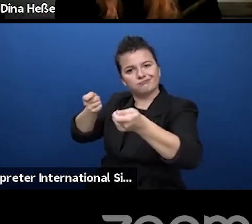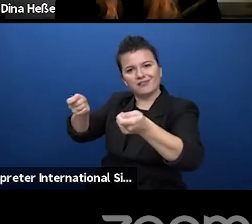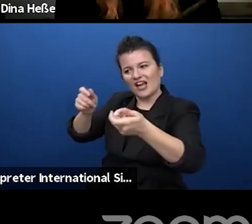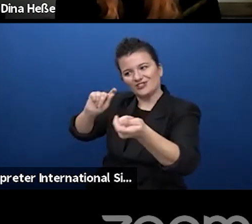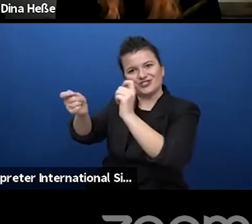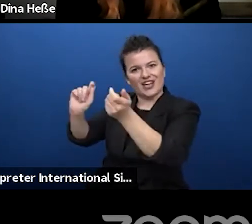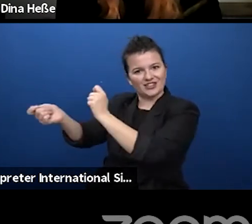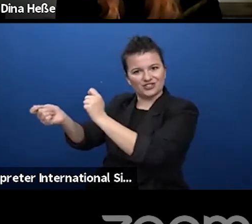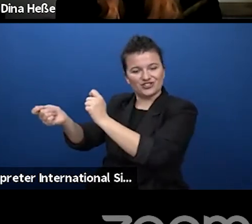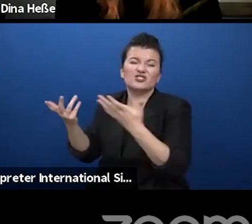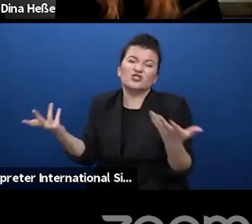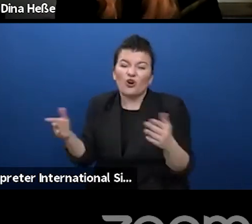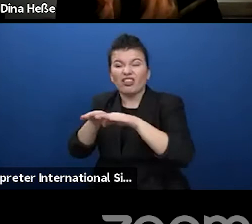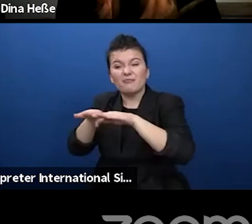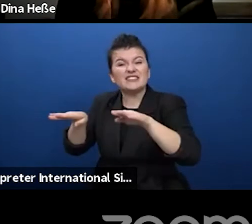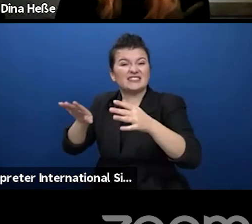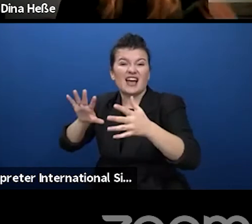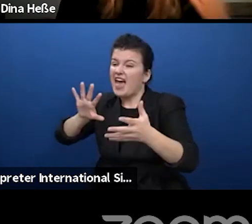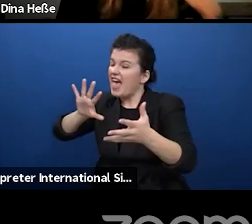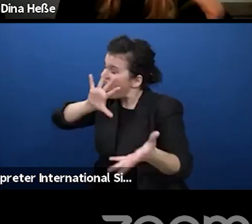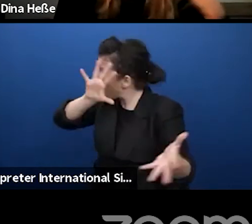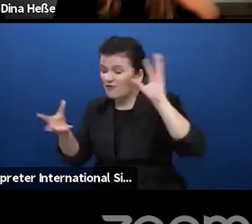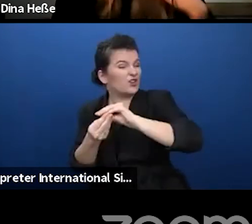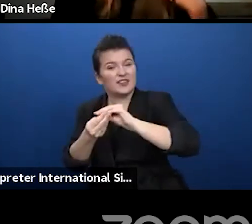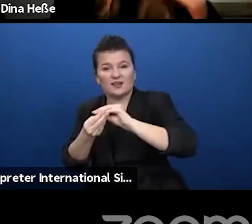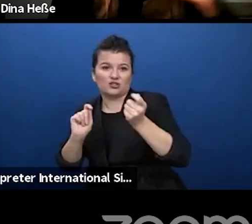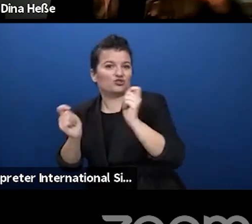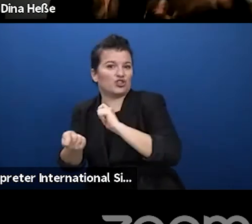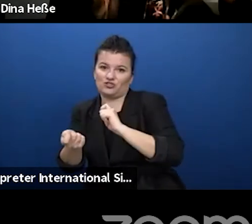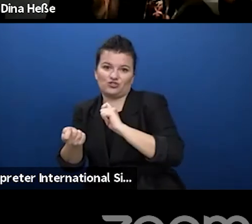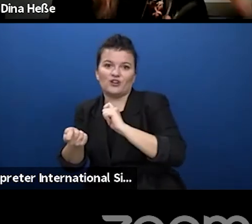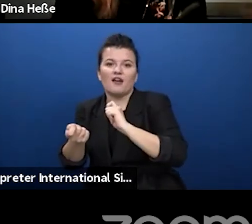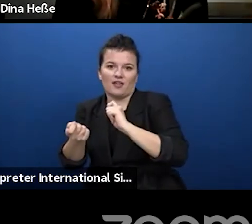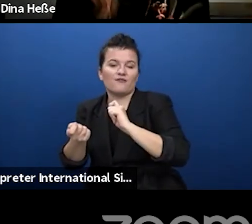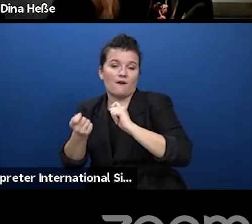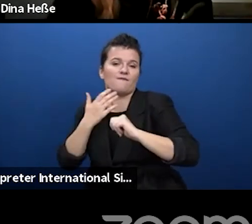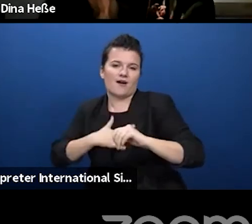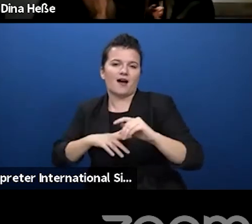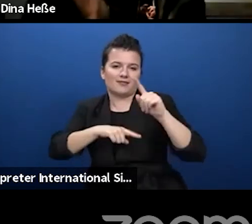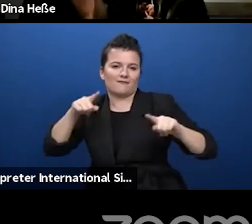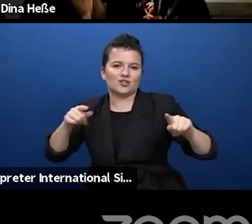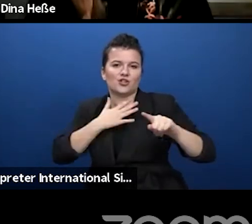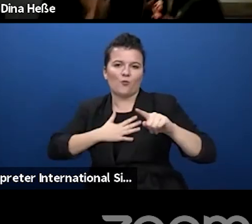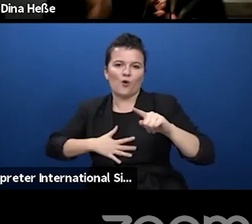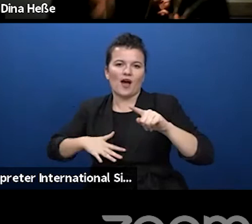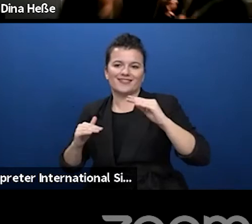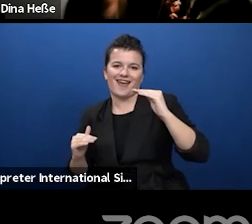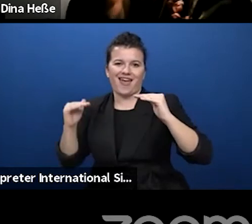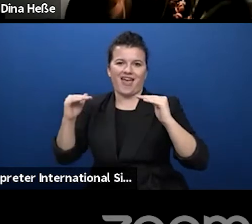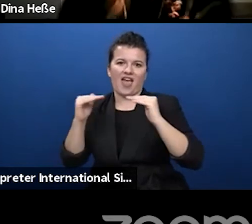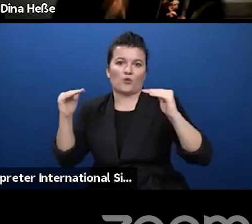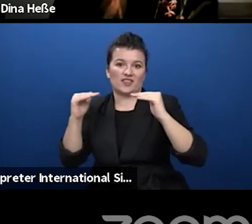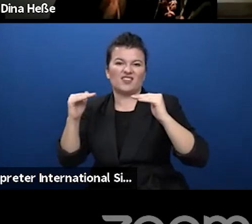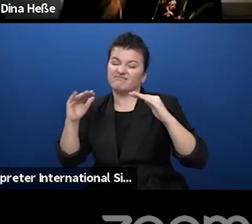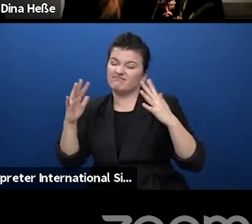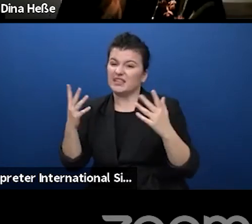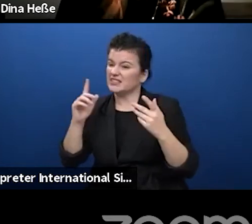everything and go towards diversity in equity. So it's clear that it's a huge challenge for,